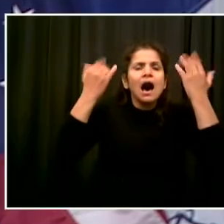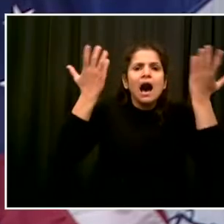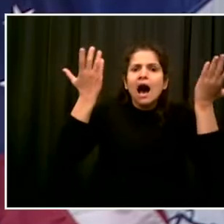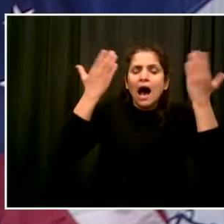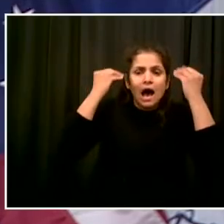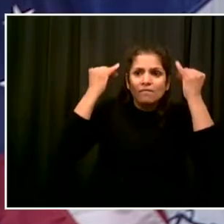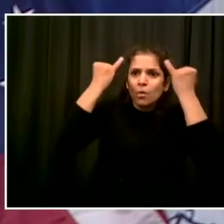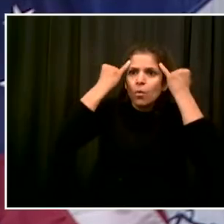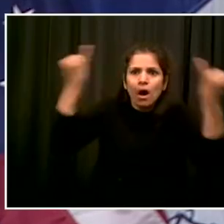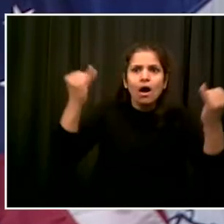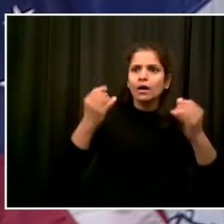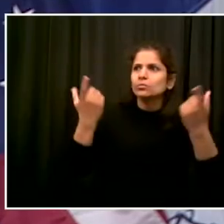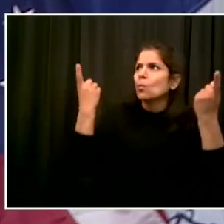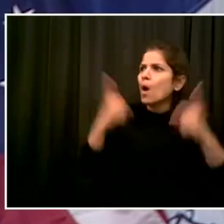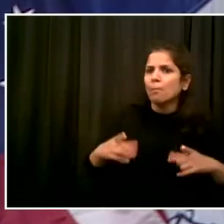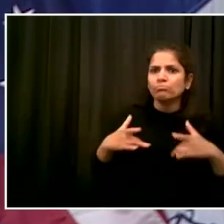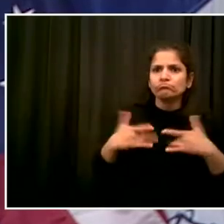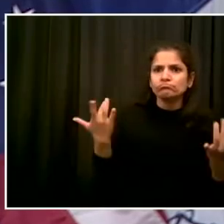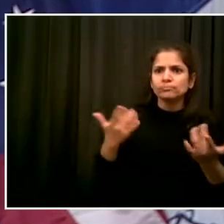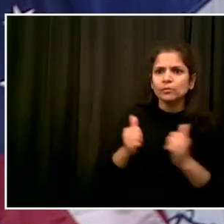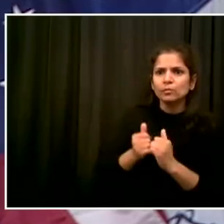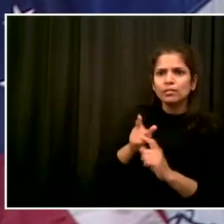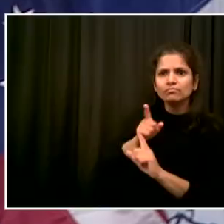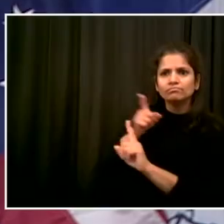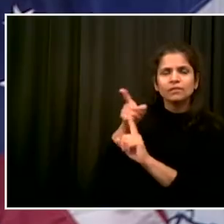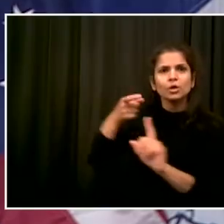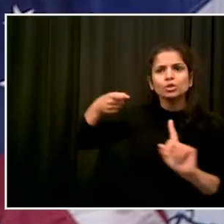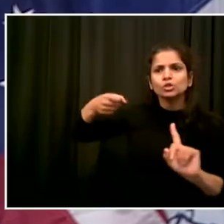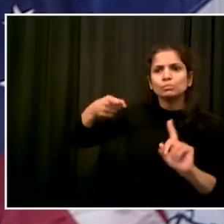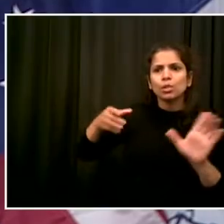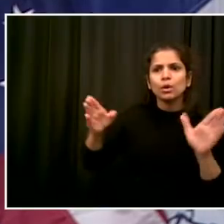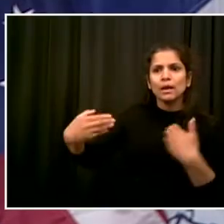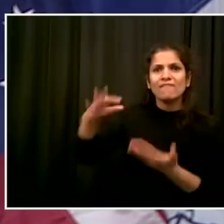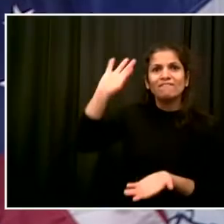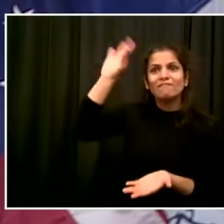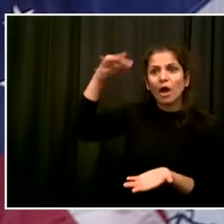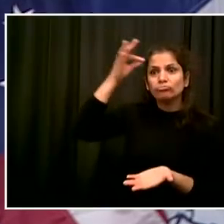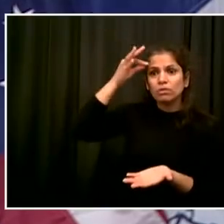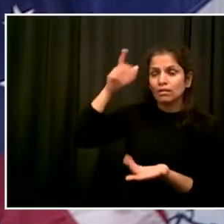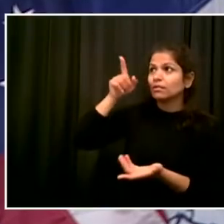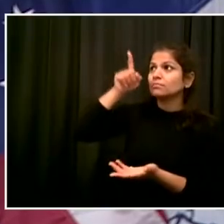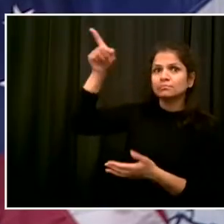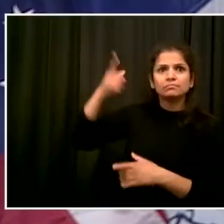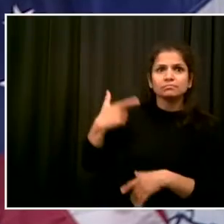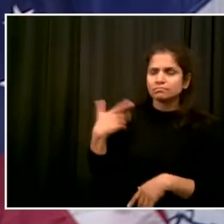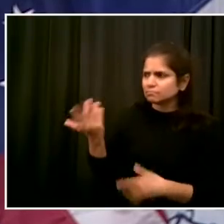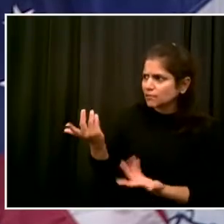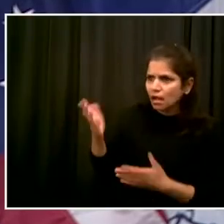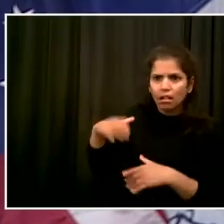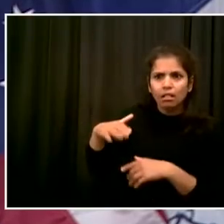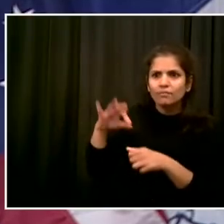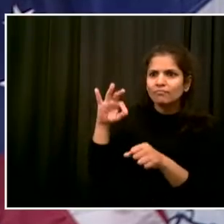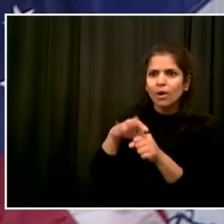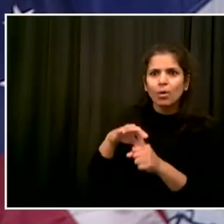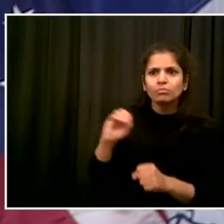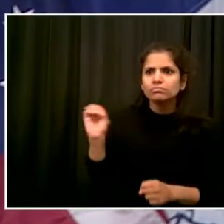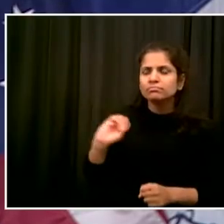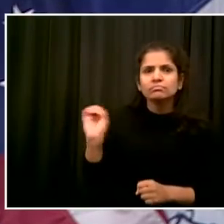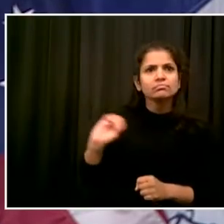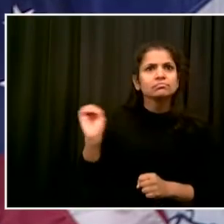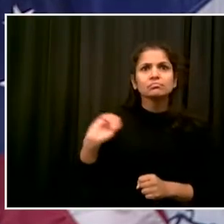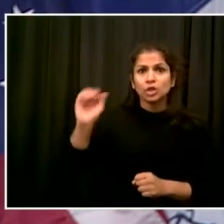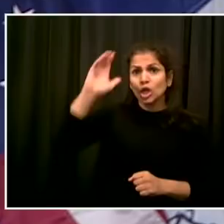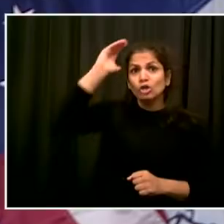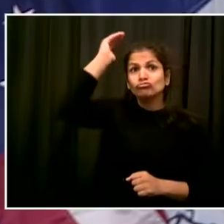IDEA, I TKALED